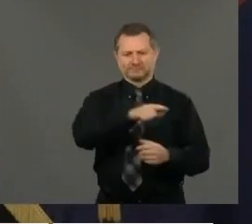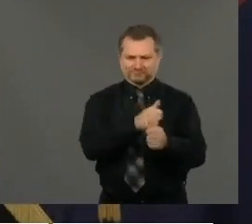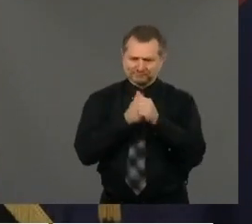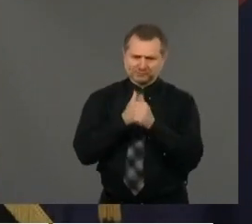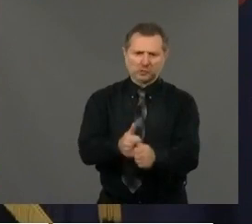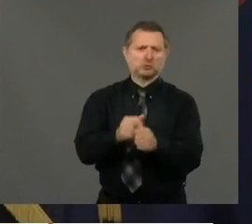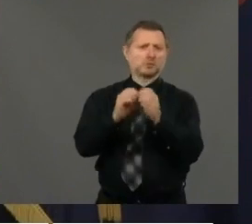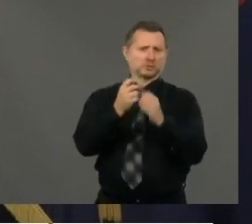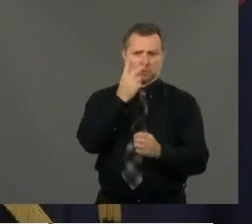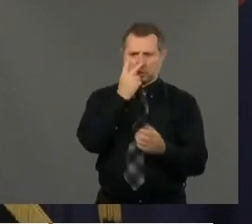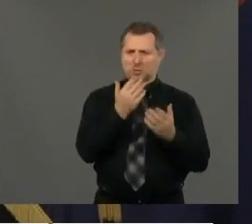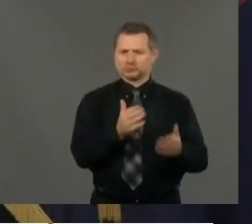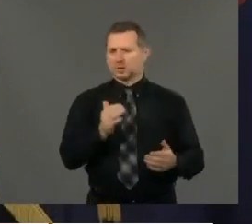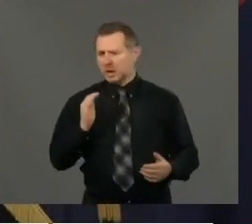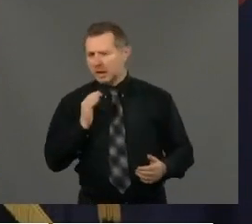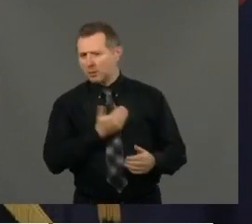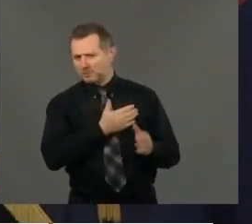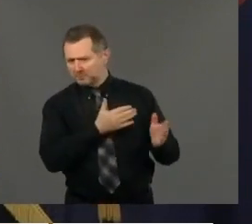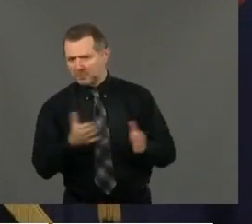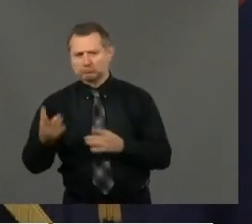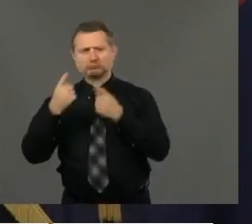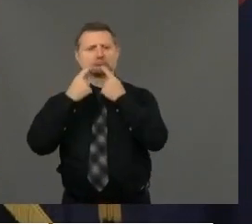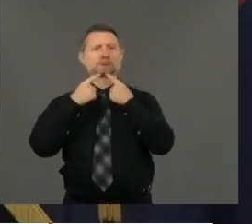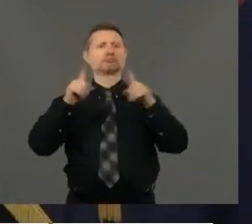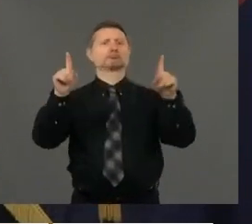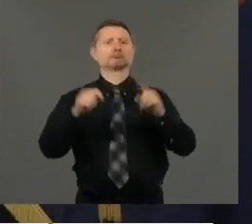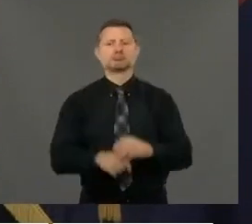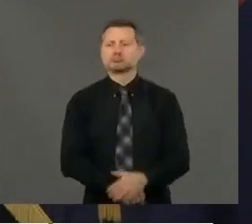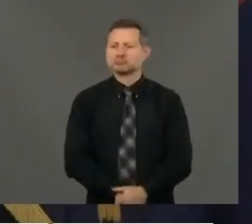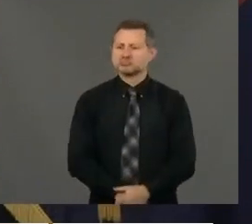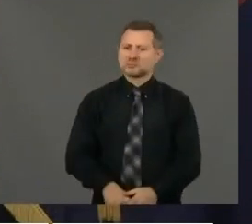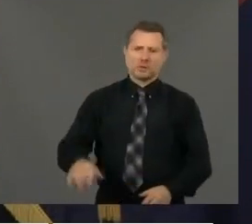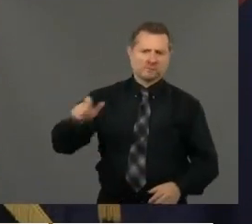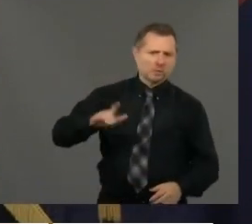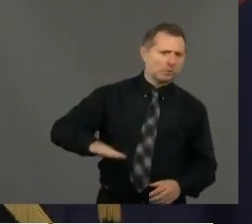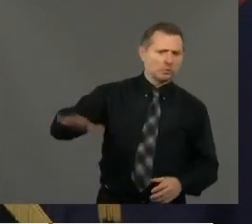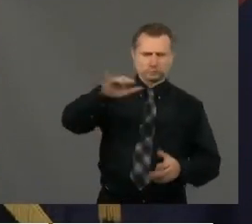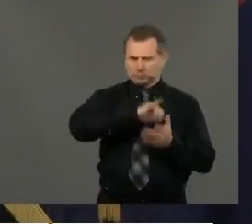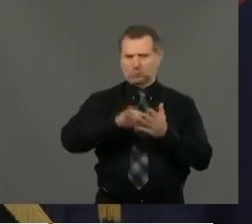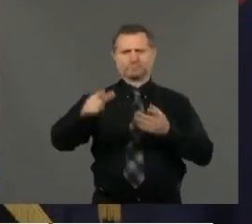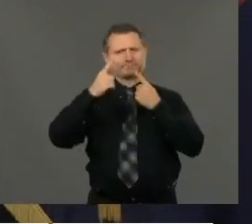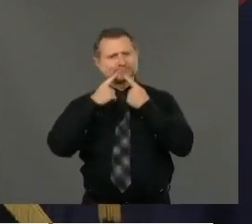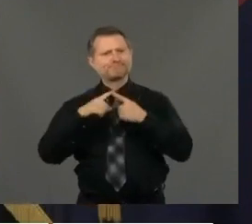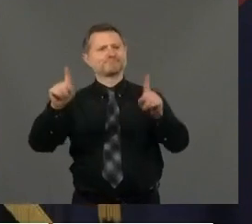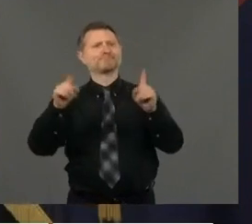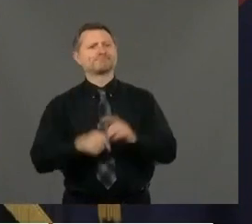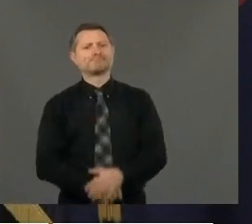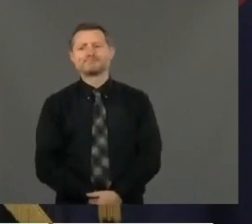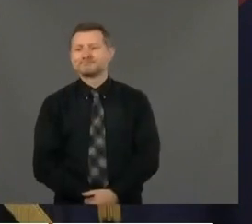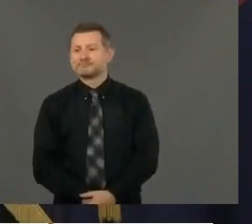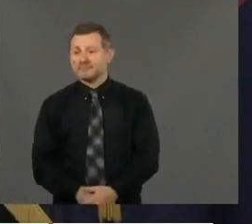THAT IS WHY I LITERALLY SAY CONGRATULATIONS TO NEW YORKERS. WE FOLLOWED THE DATA.